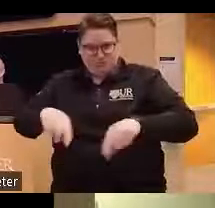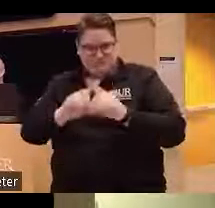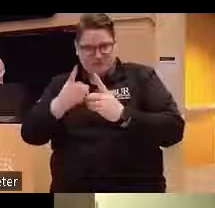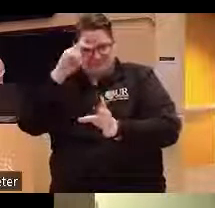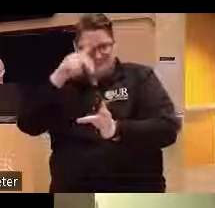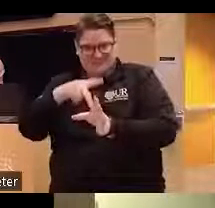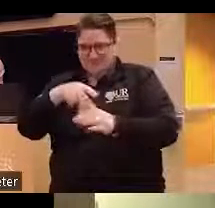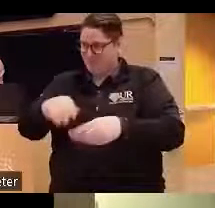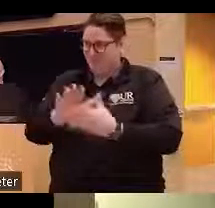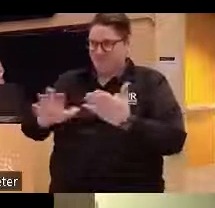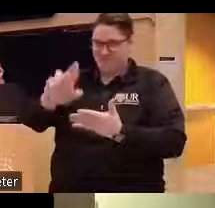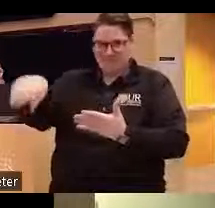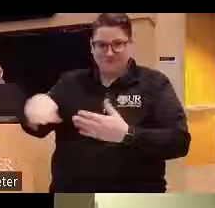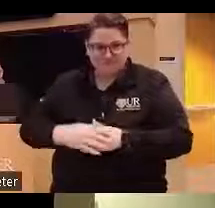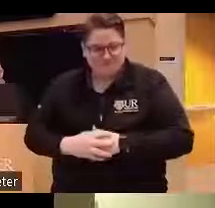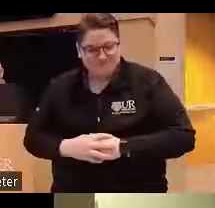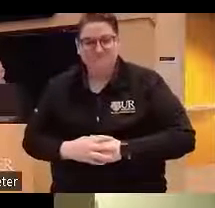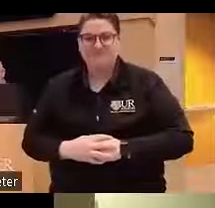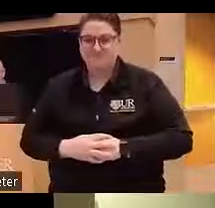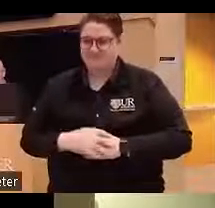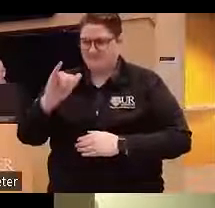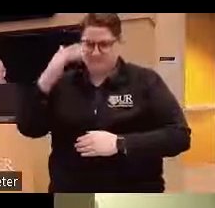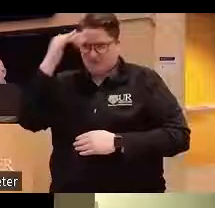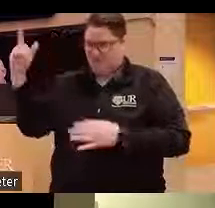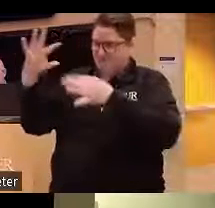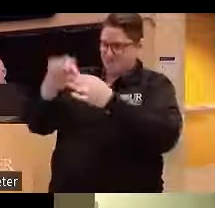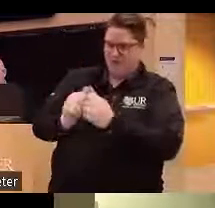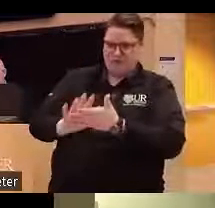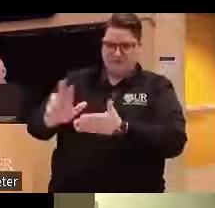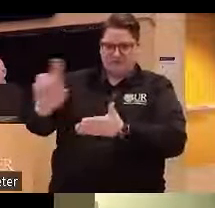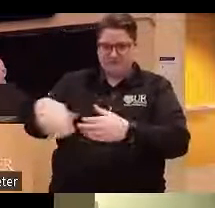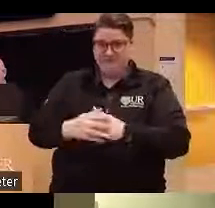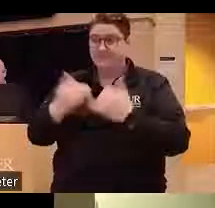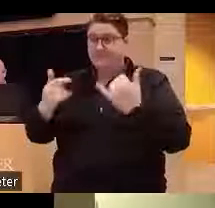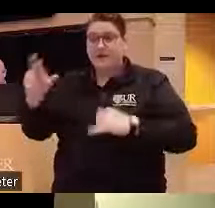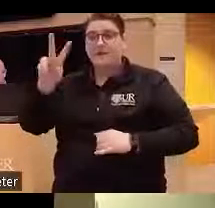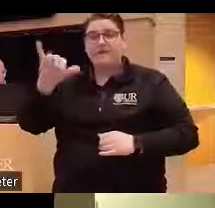at the U ofr so that's his connection here he's currently Vice chair for faculty development and